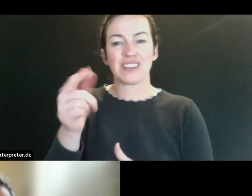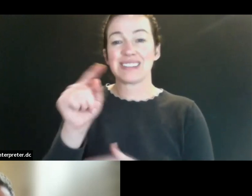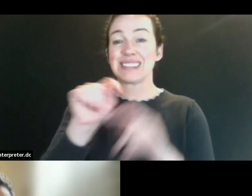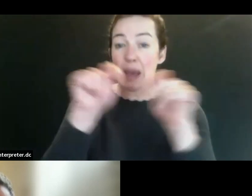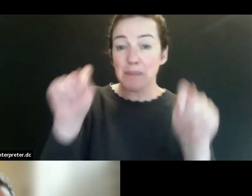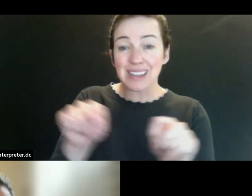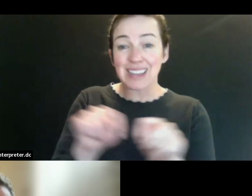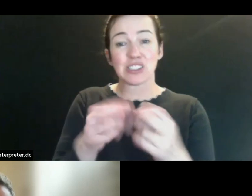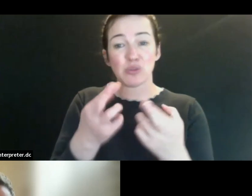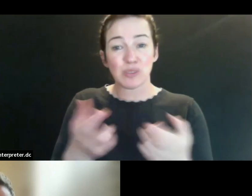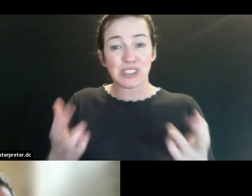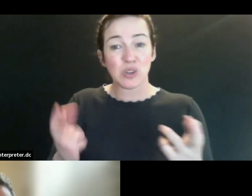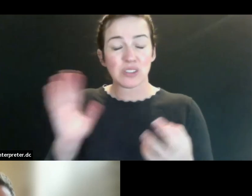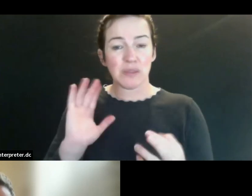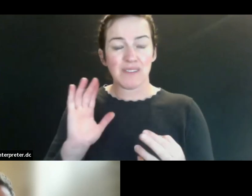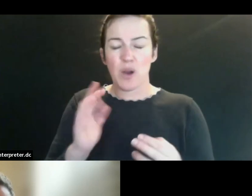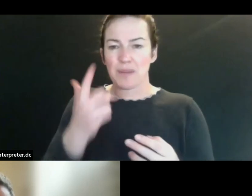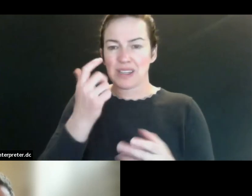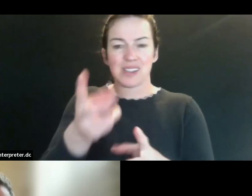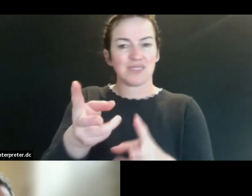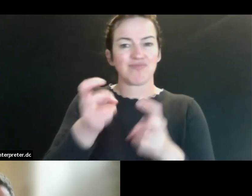that you've done in the past cause that'd be a great kind of tool to kind of add to